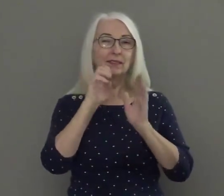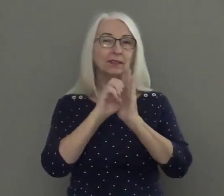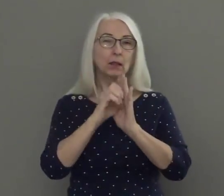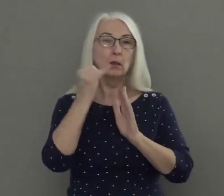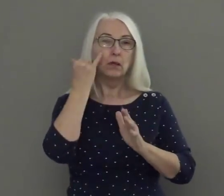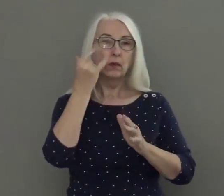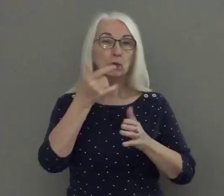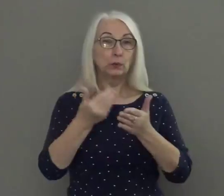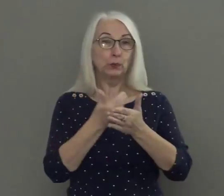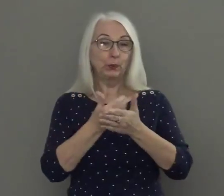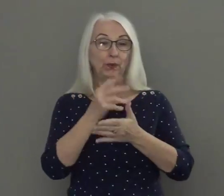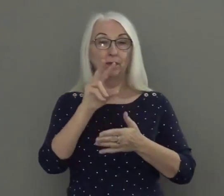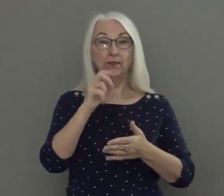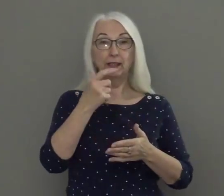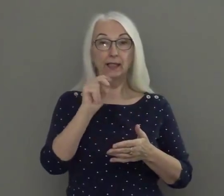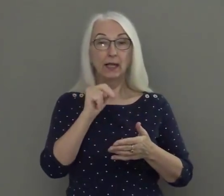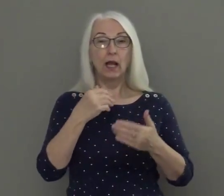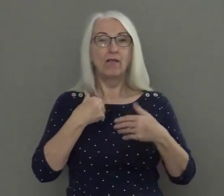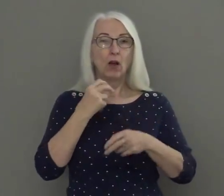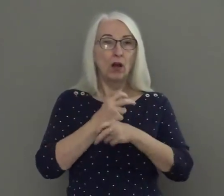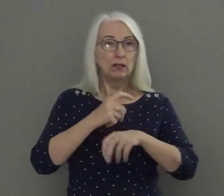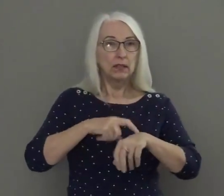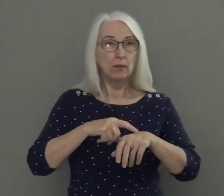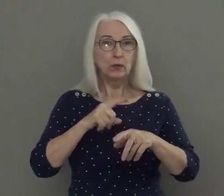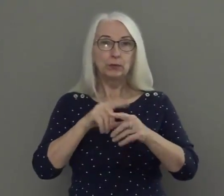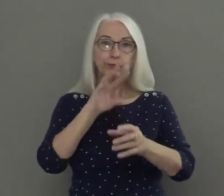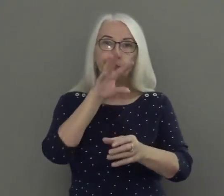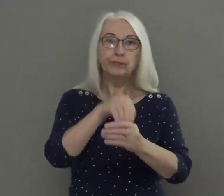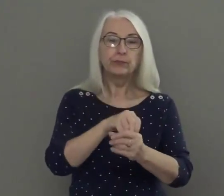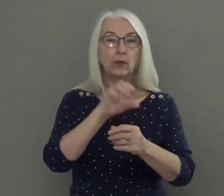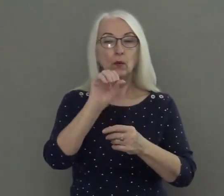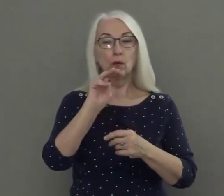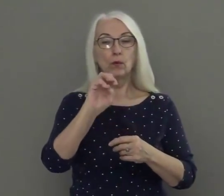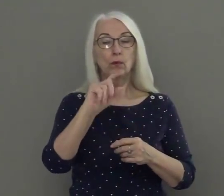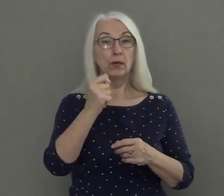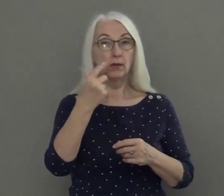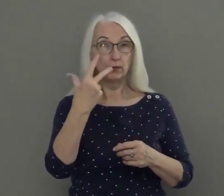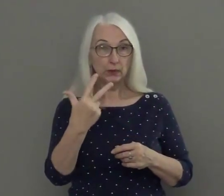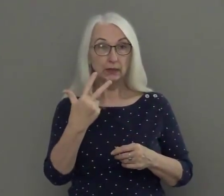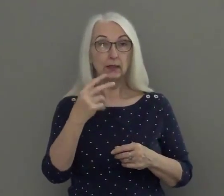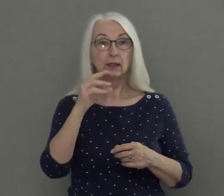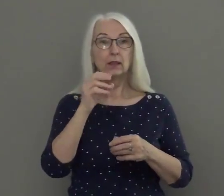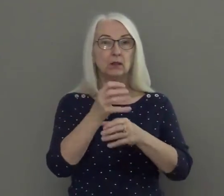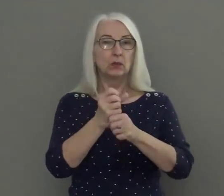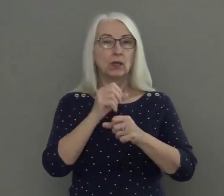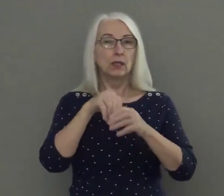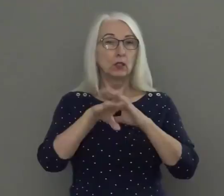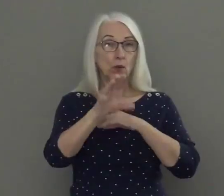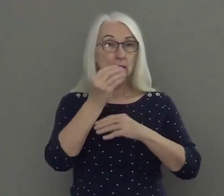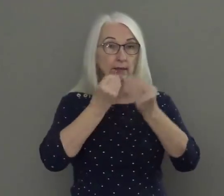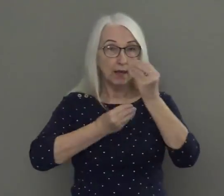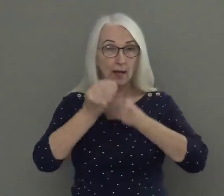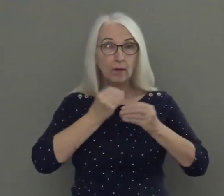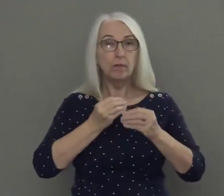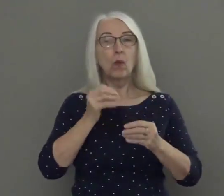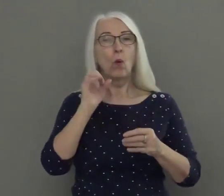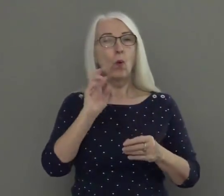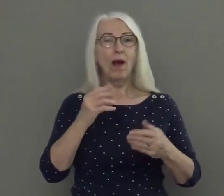For example, if you’re newly vegan, have a hard time integrating omega-3 sources into your diet,